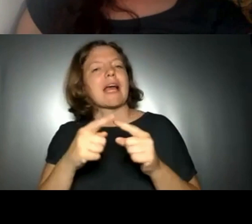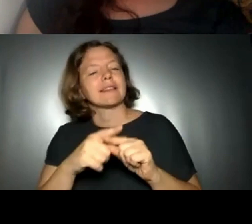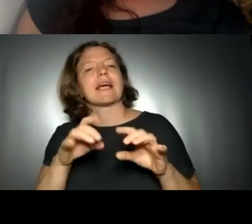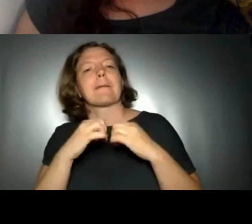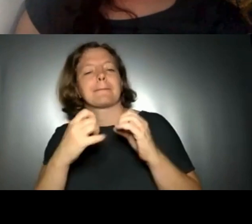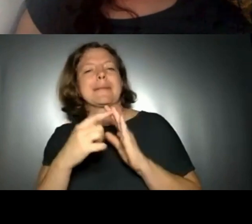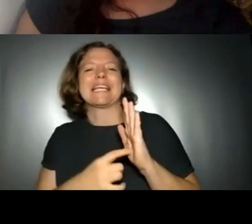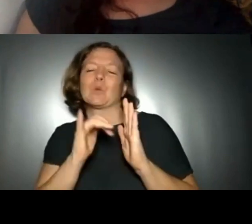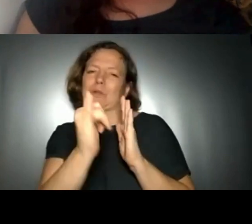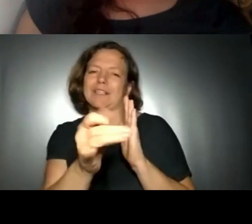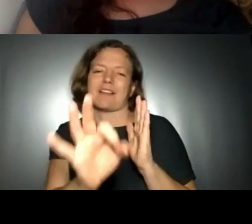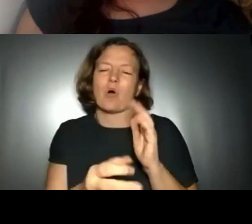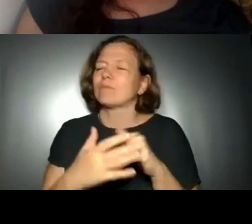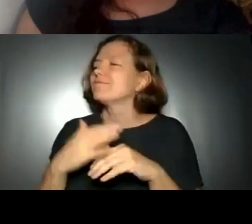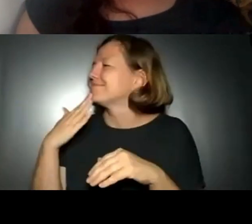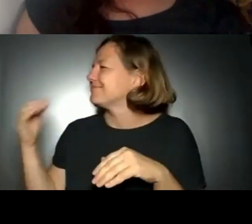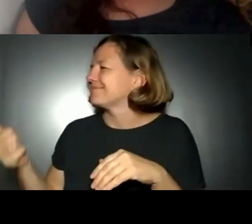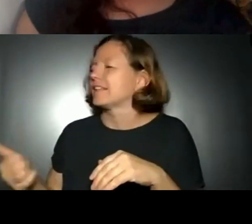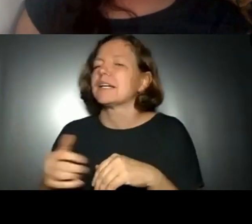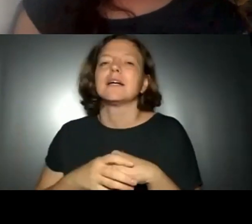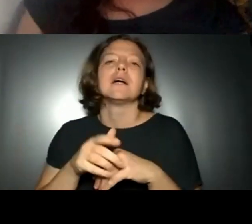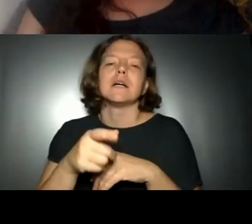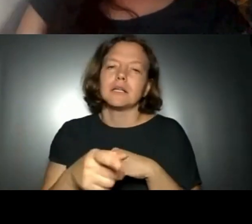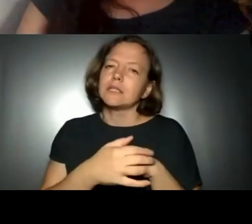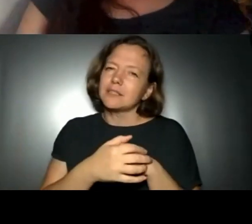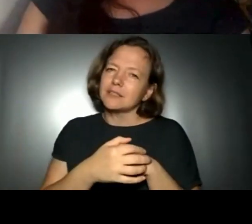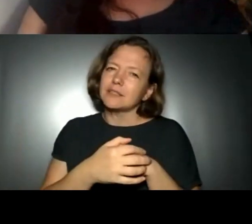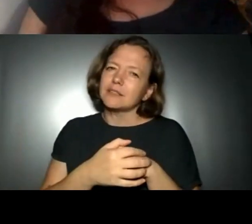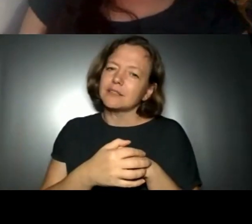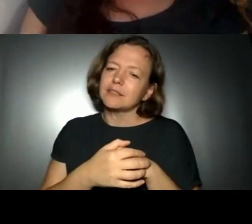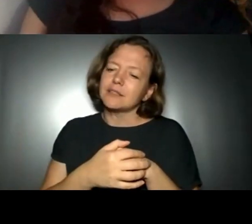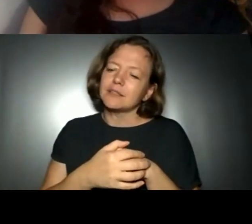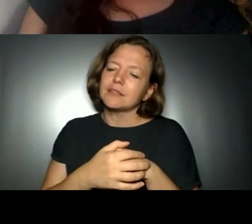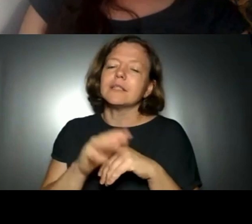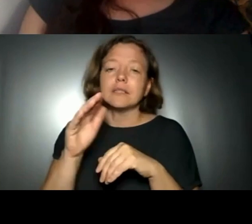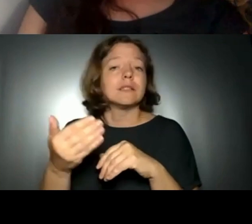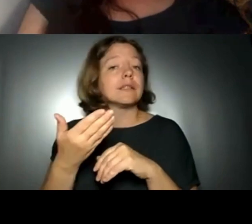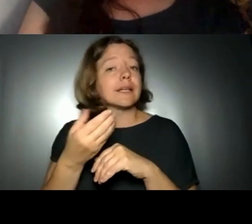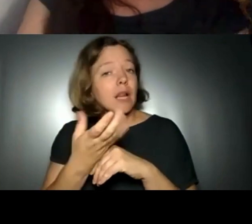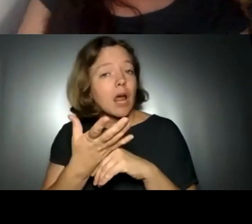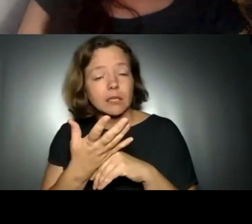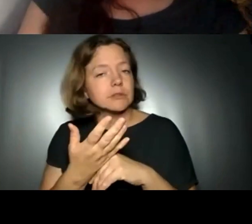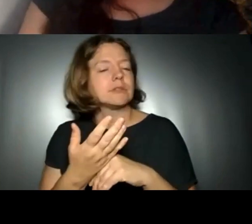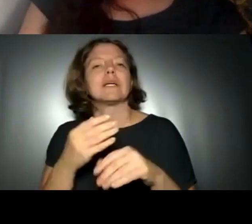Exactly, that are both like individual circumstances, but then also are obviously given by like funding opportunities,